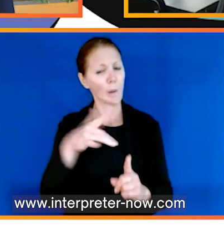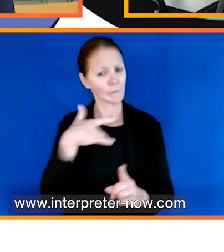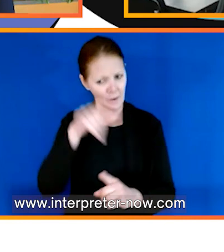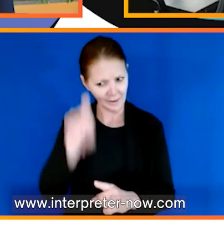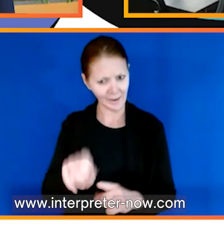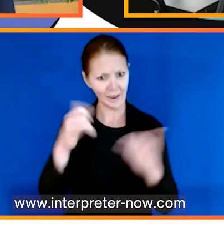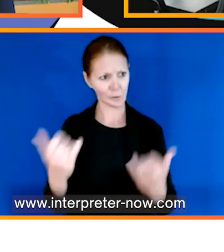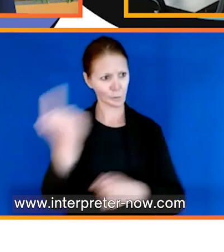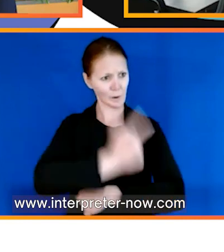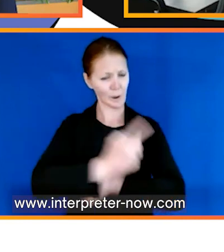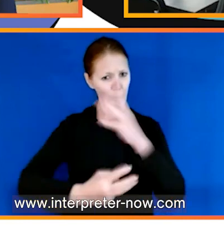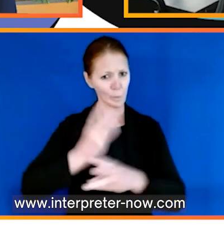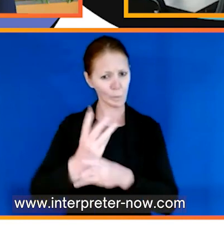diverse team is important.